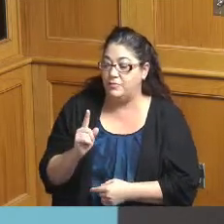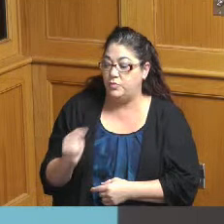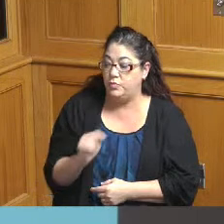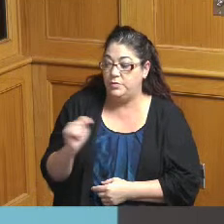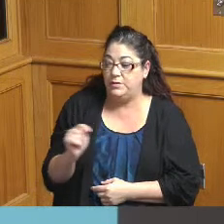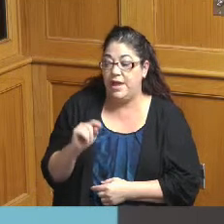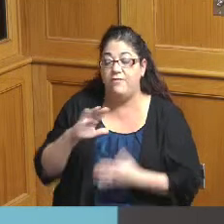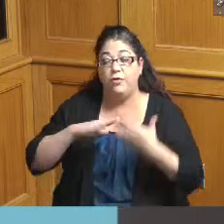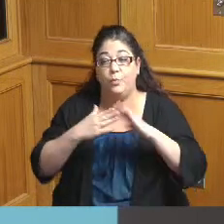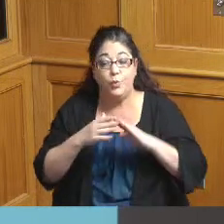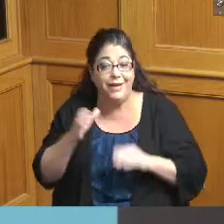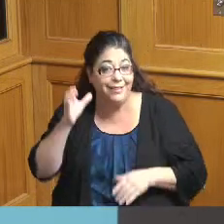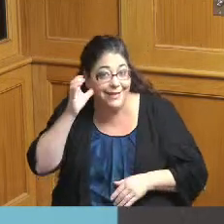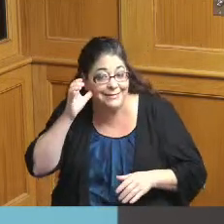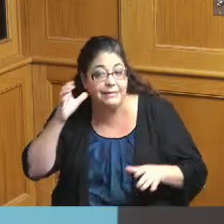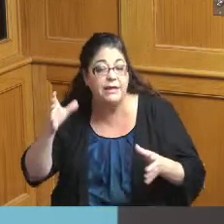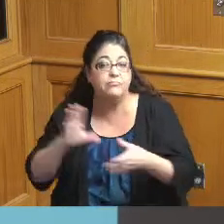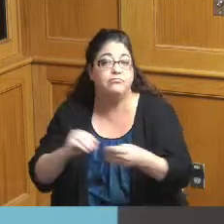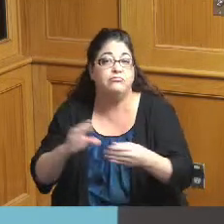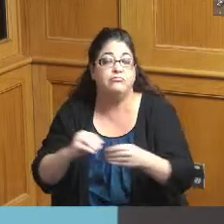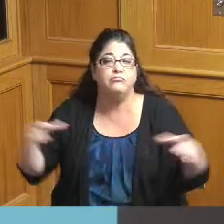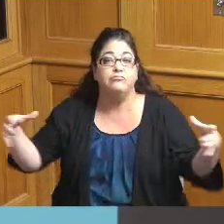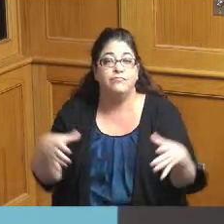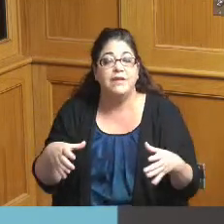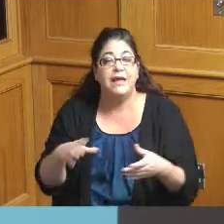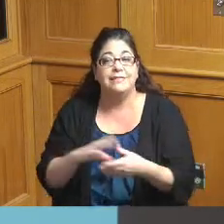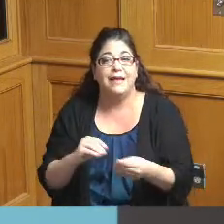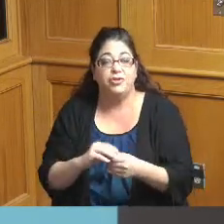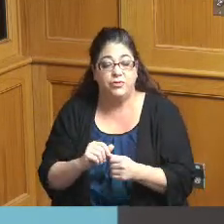Community listening sessions that will give us additional feedback in addition to the feedback